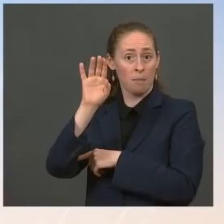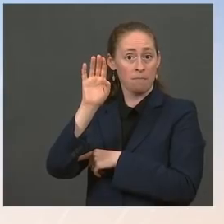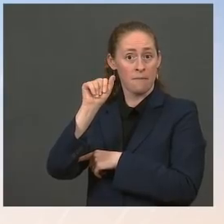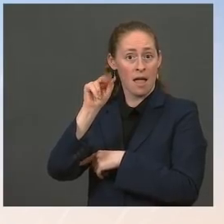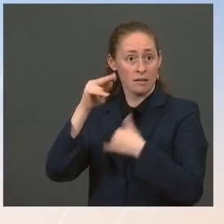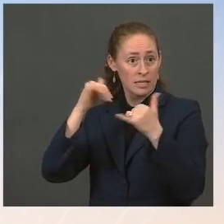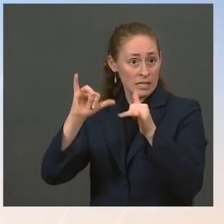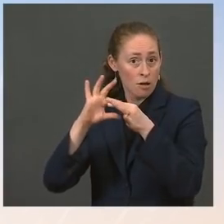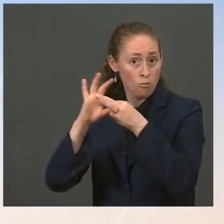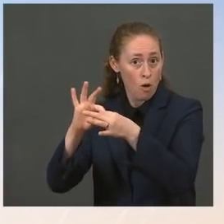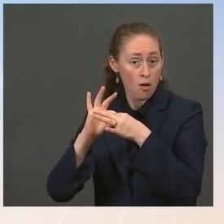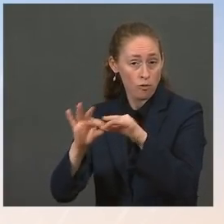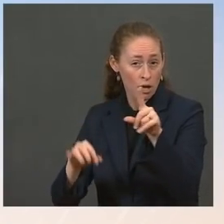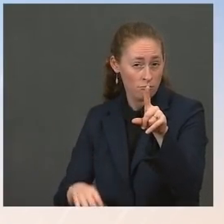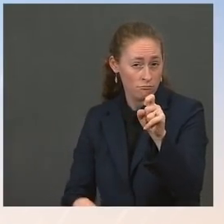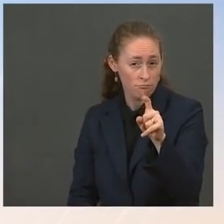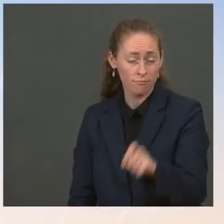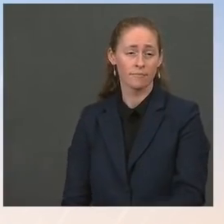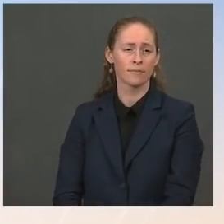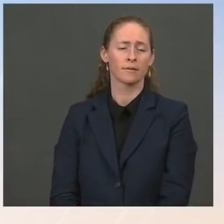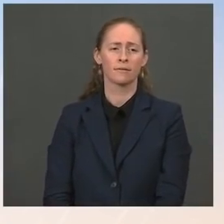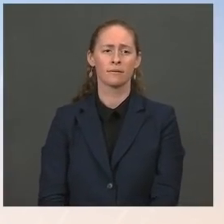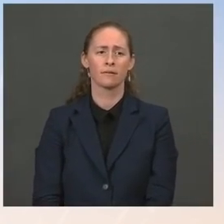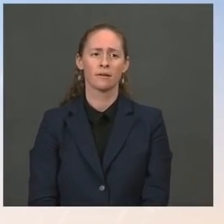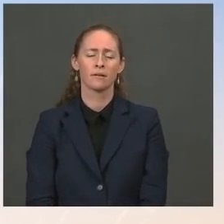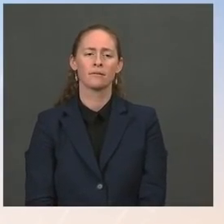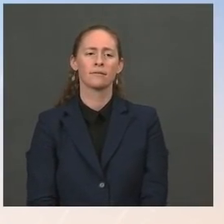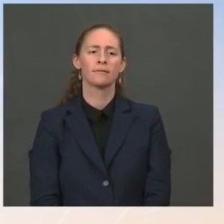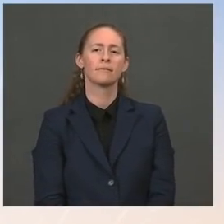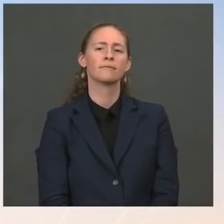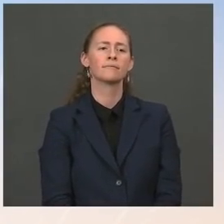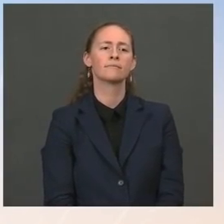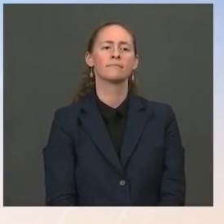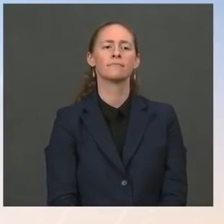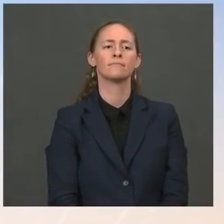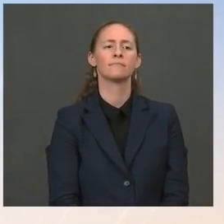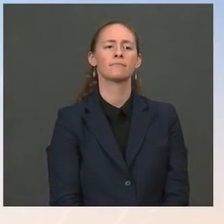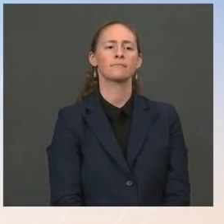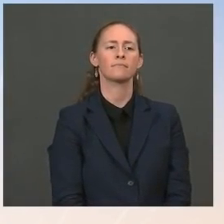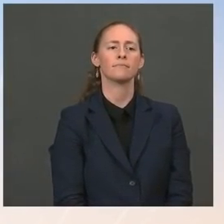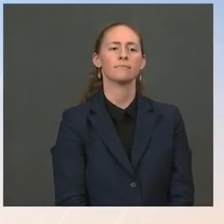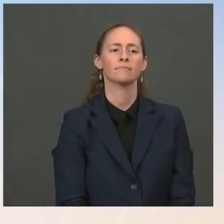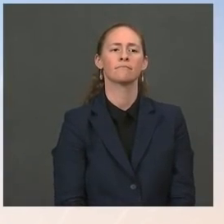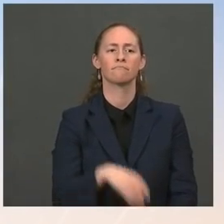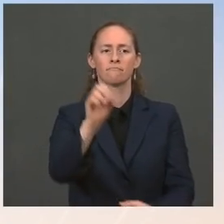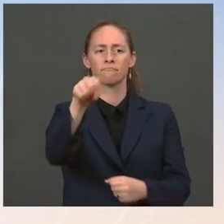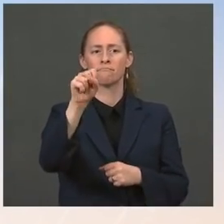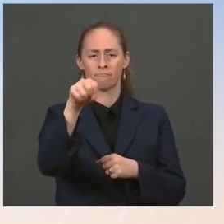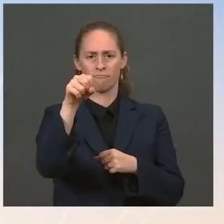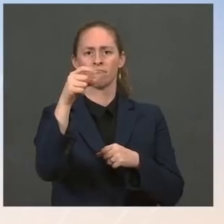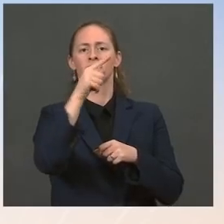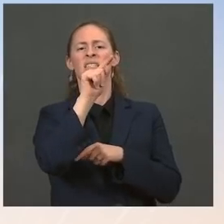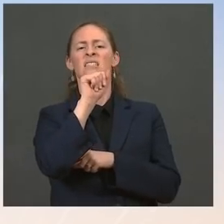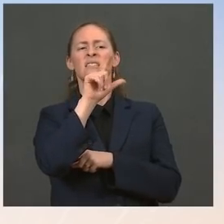Ms. Psaki: We remain -- through appropriate channels of course -- in touch with Taliban officials. In terms of the specific numbers,